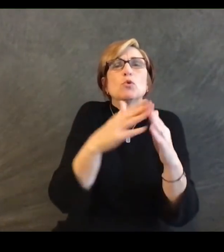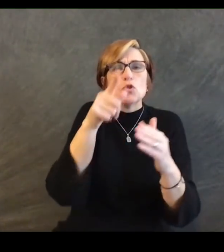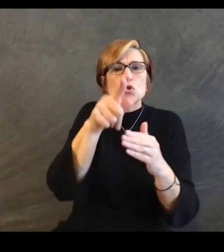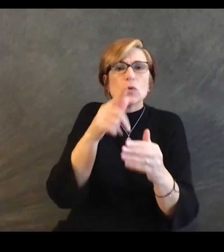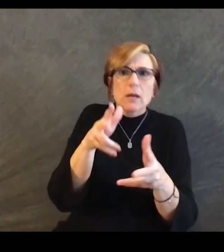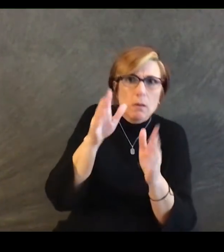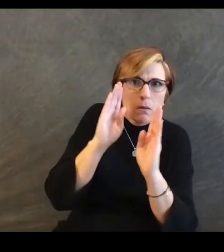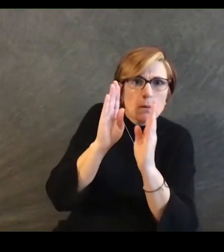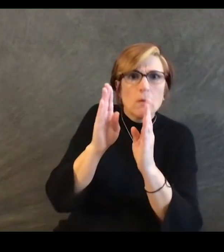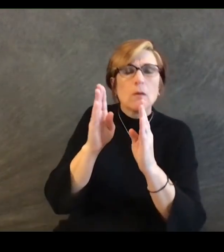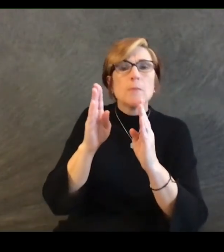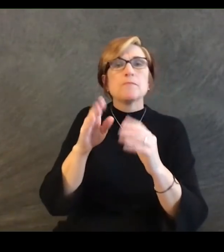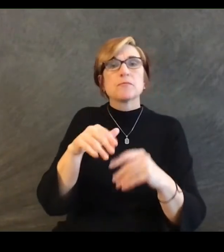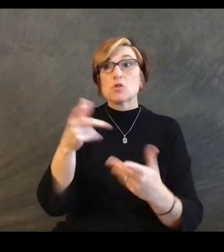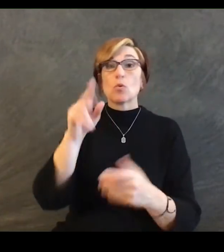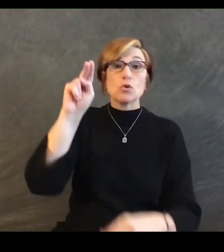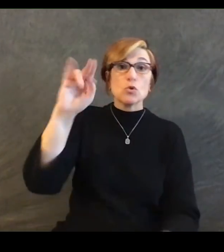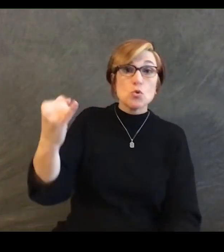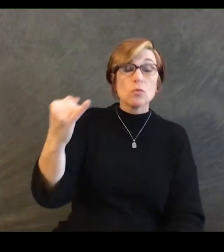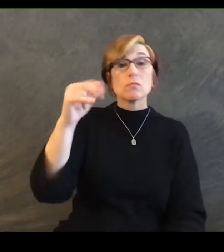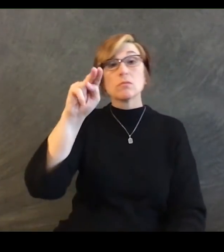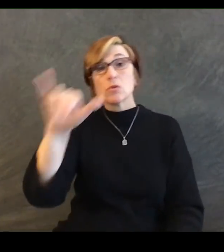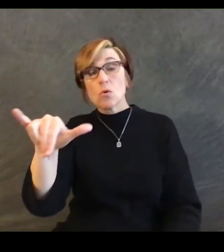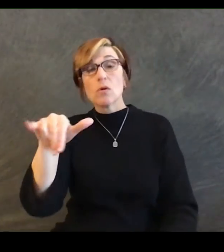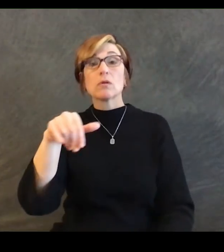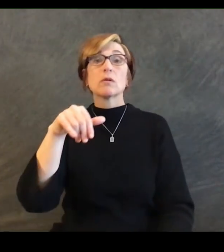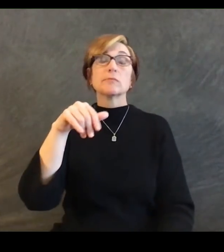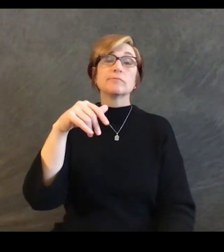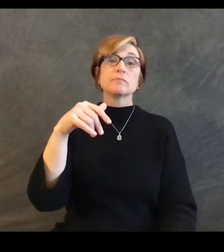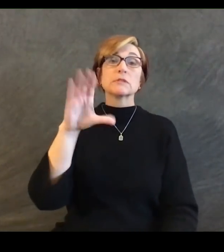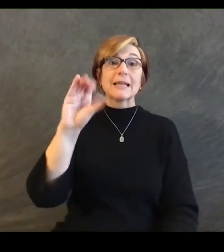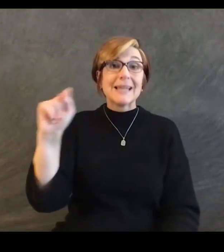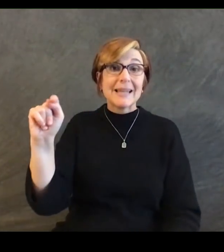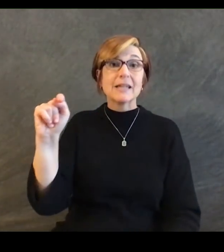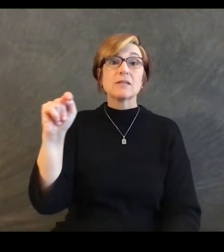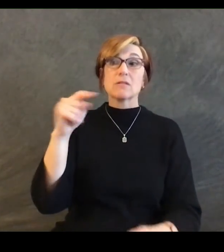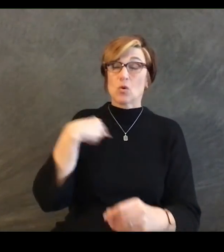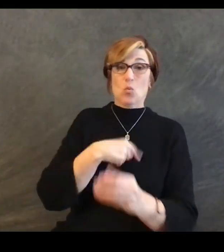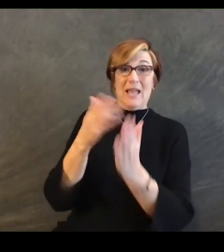Jersey and Connecticut to refrain from travel around the country people who've